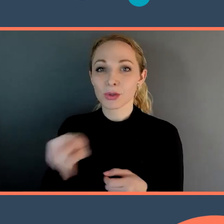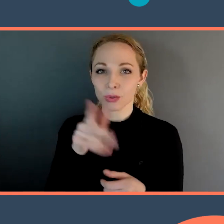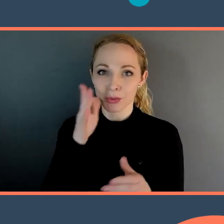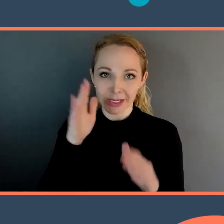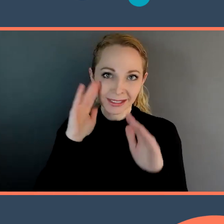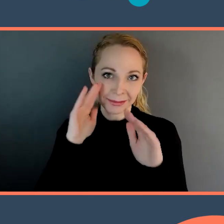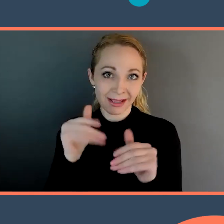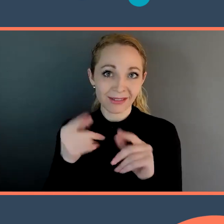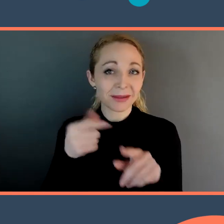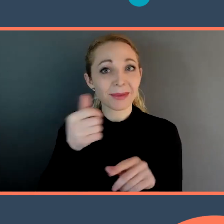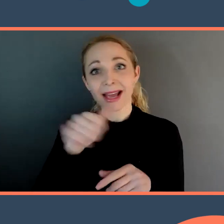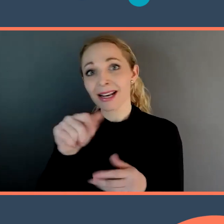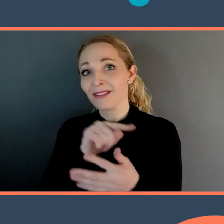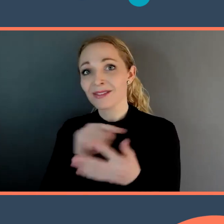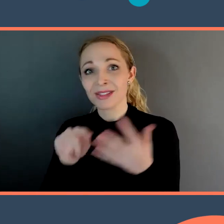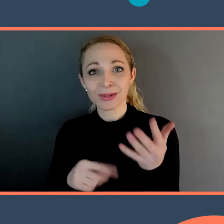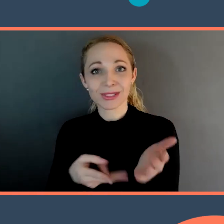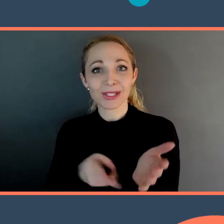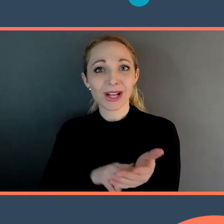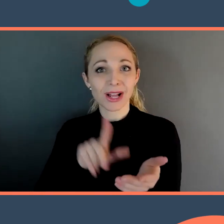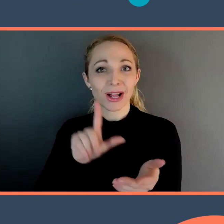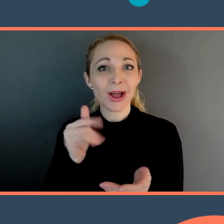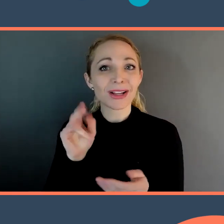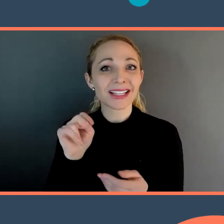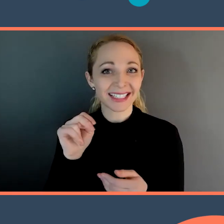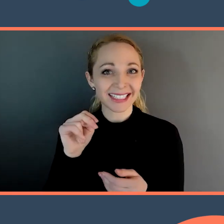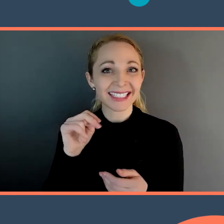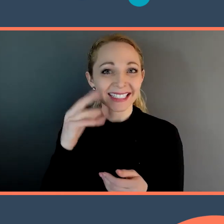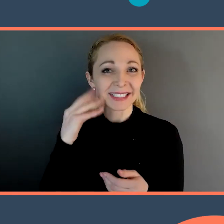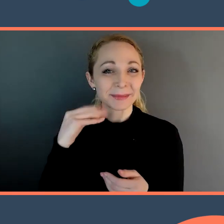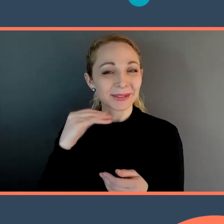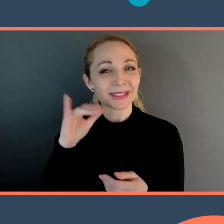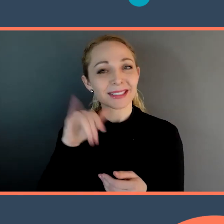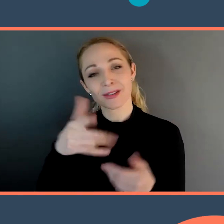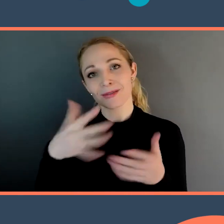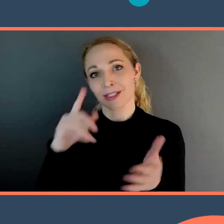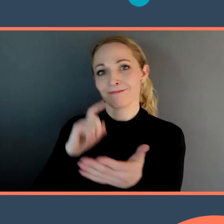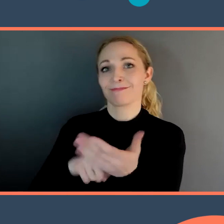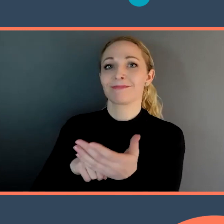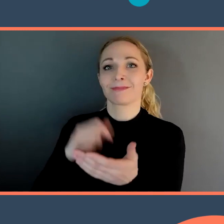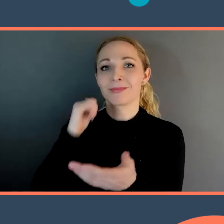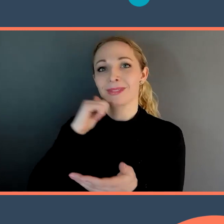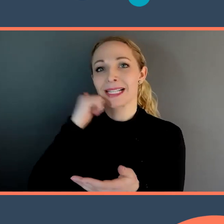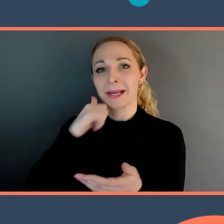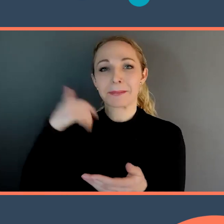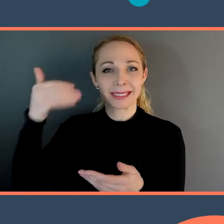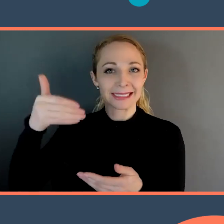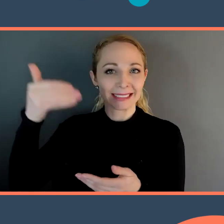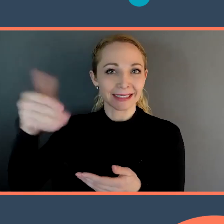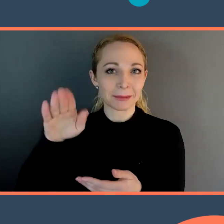YOU WOULD EXPECT FROM ANY OF THOSE LOGGED-INEXPERIENCES THAT YOU SEE ON A DAILY BASIS.